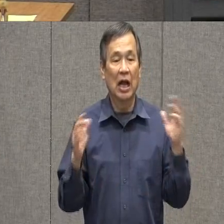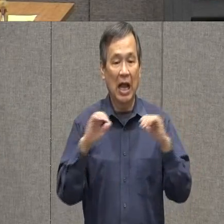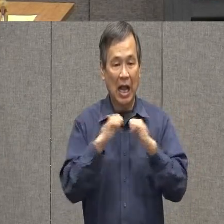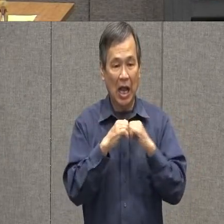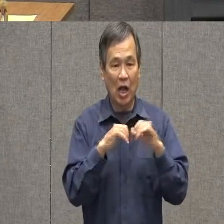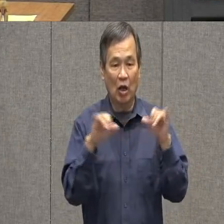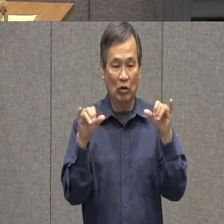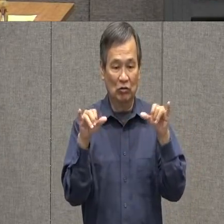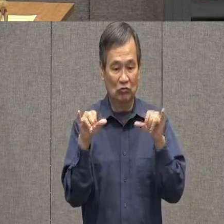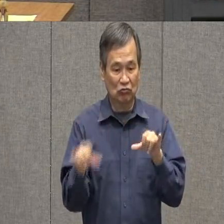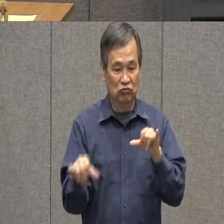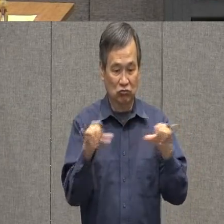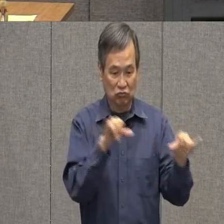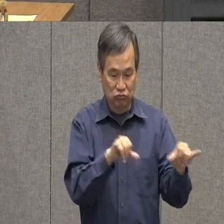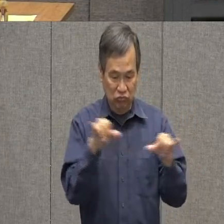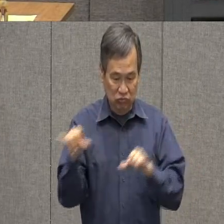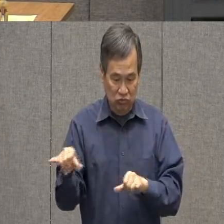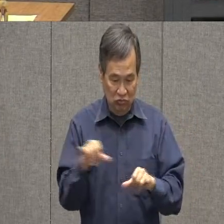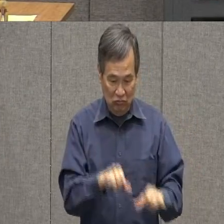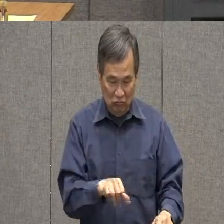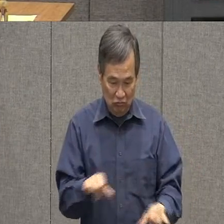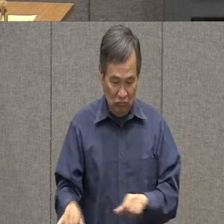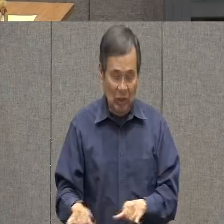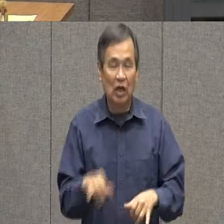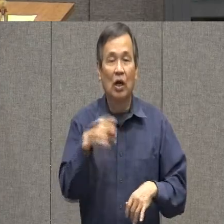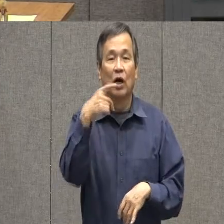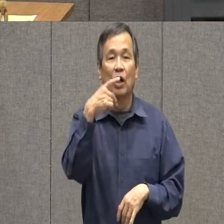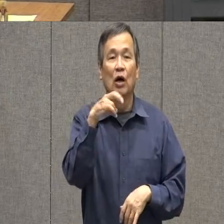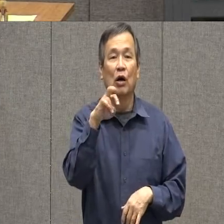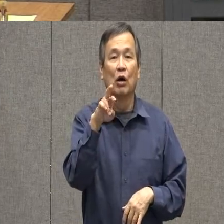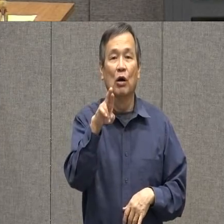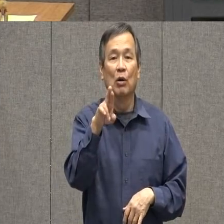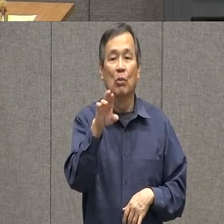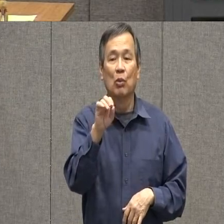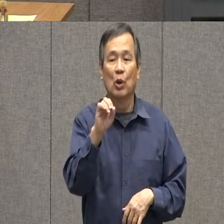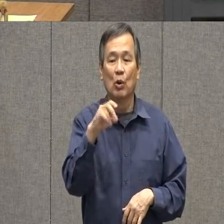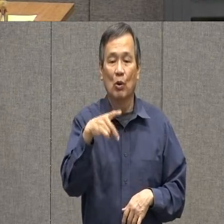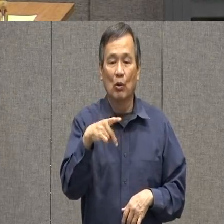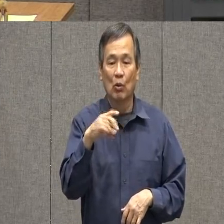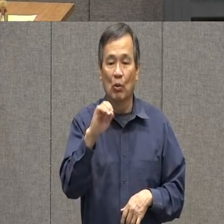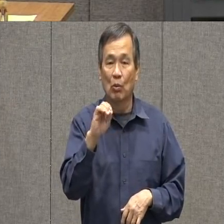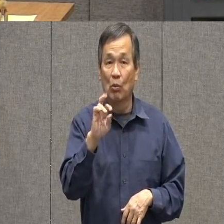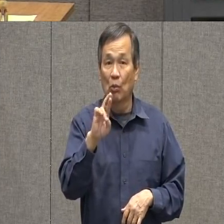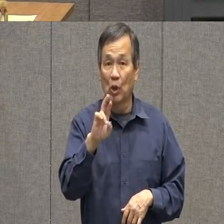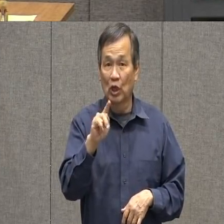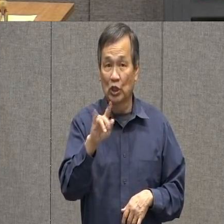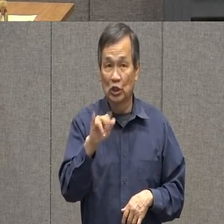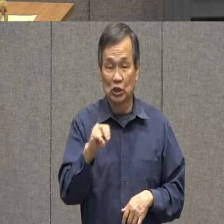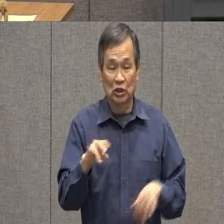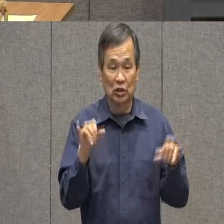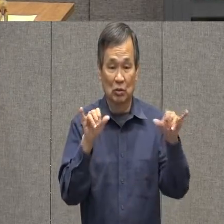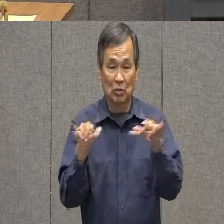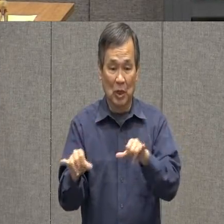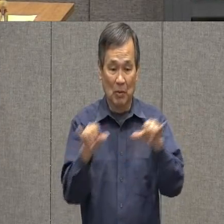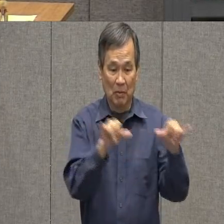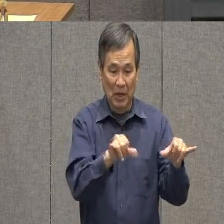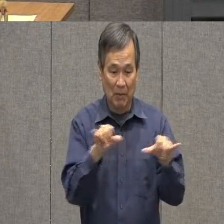I want me arms to be the same length when I draw them. If I draw one of Ms. Ley's arms like this long